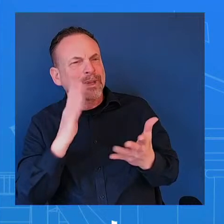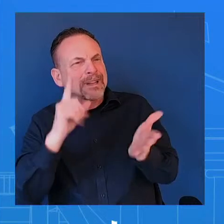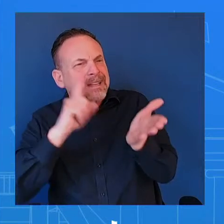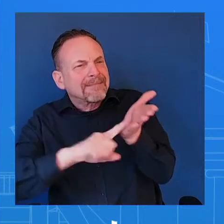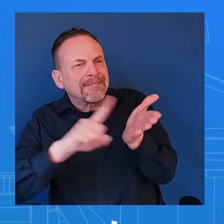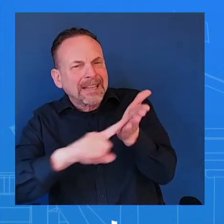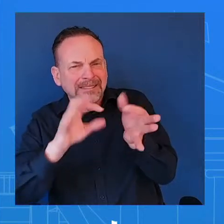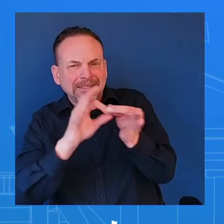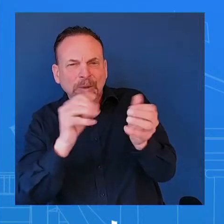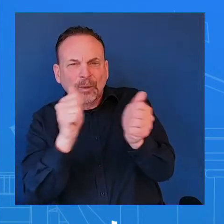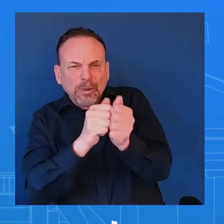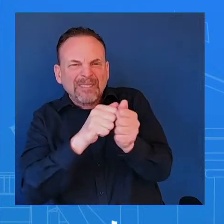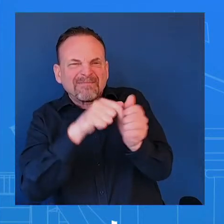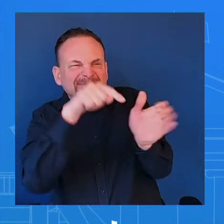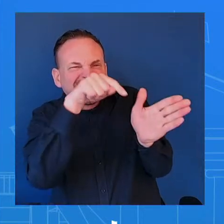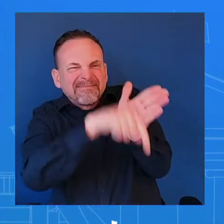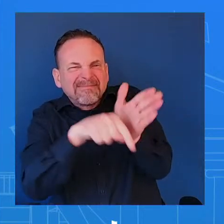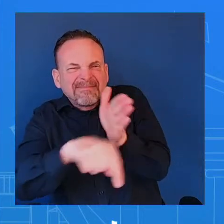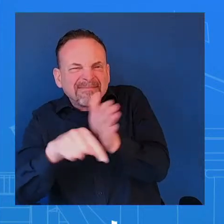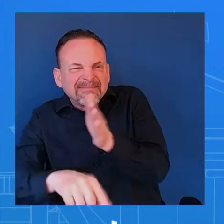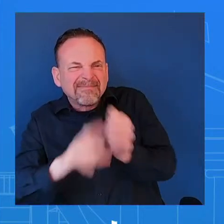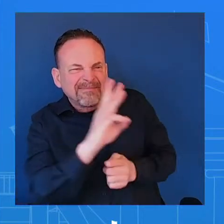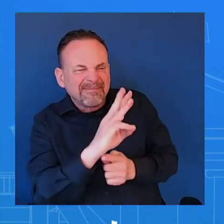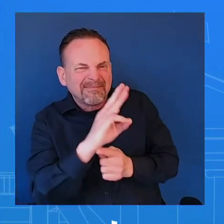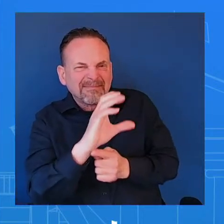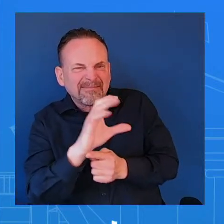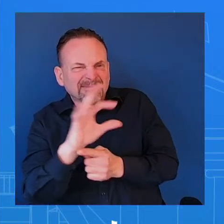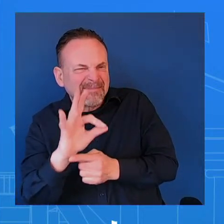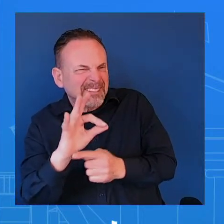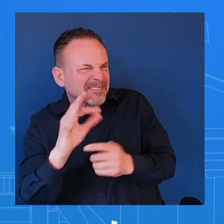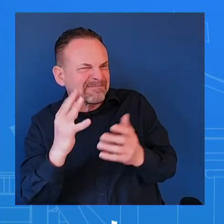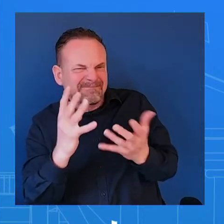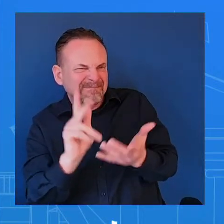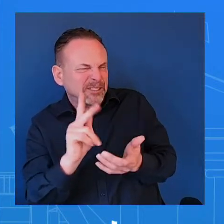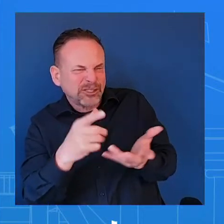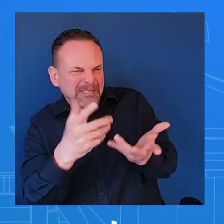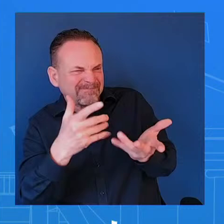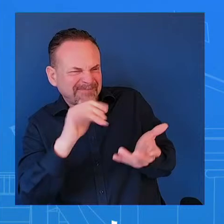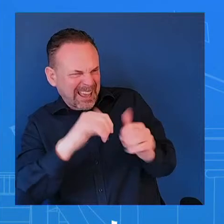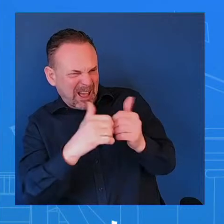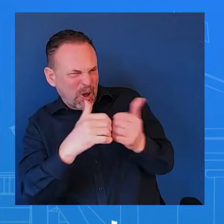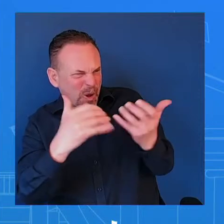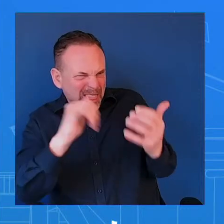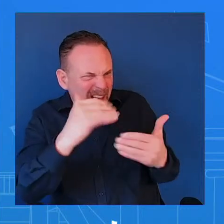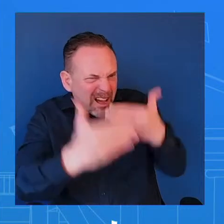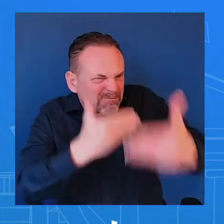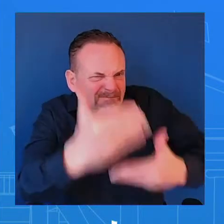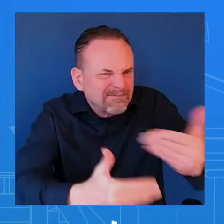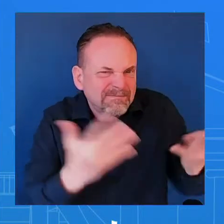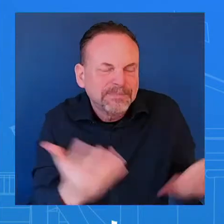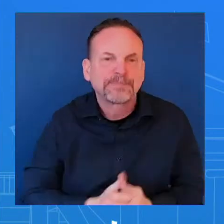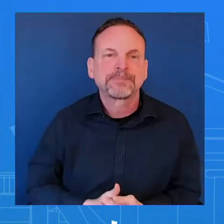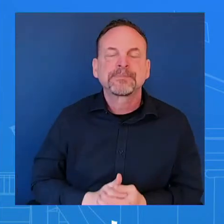You heard from my colleague at -- from the National Security Council yesterday and also earlier today. I think the President's statement was very,